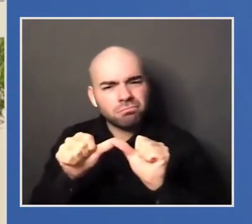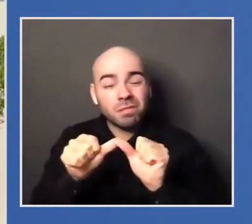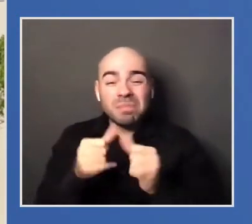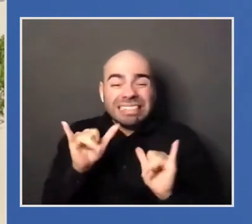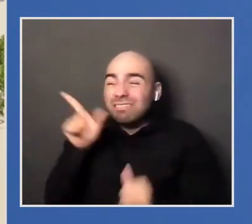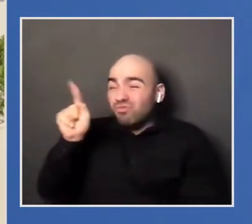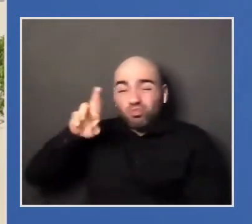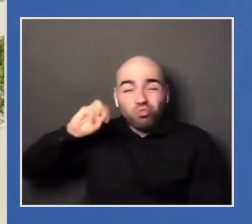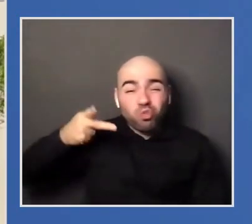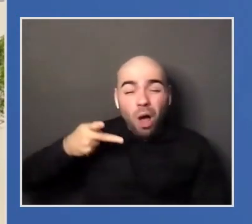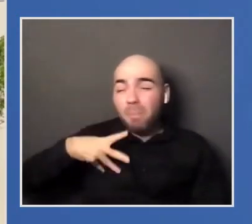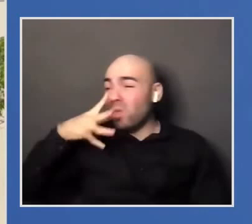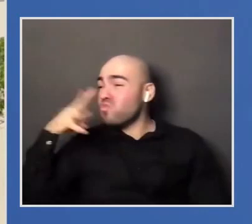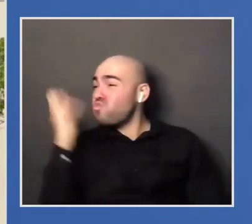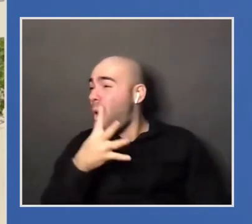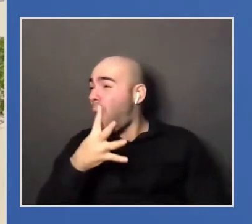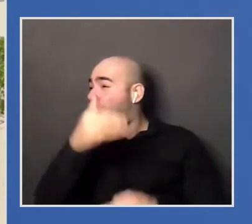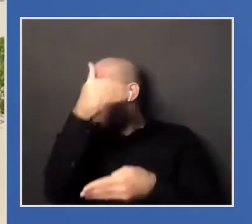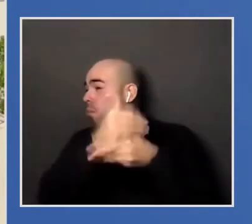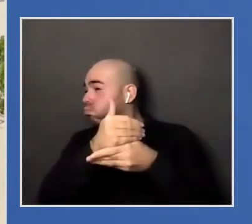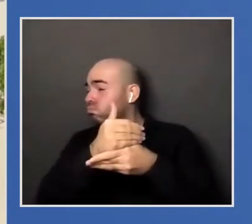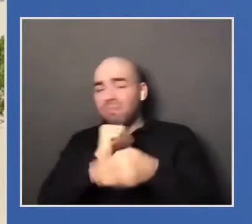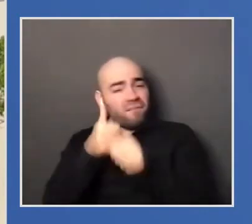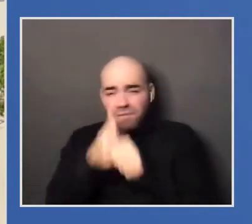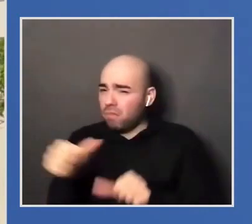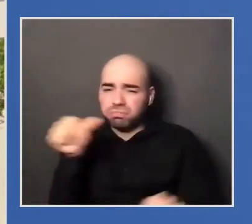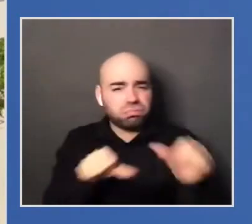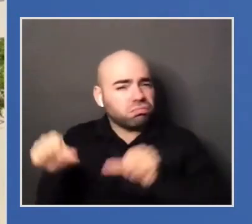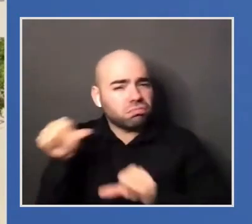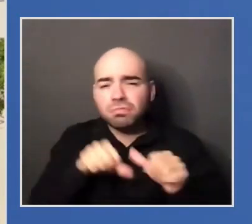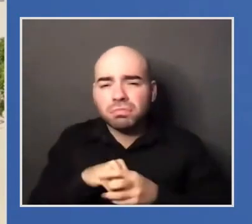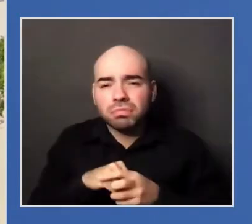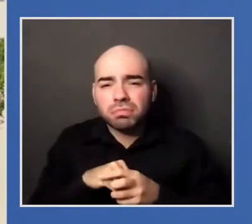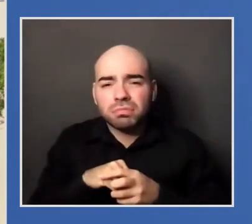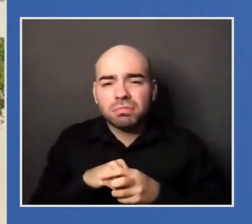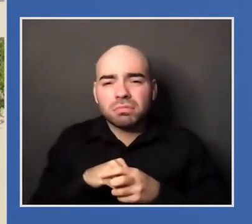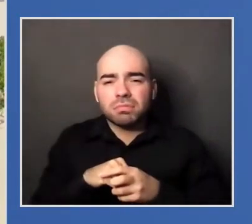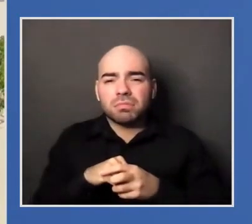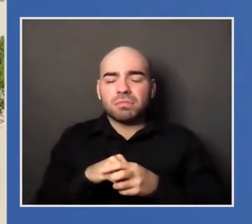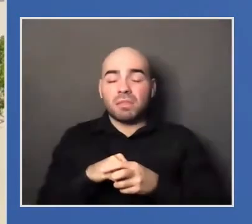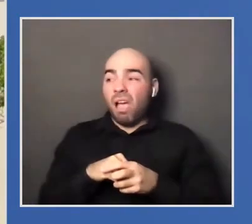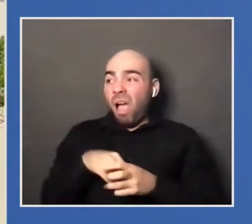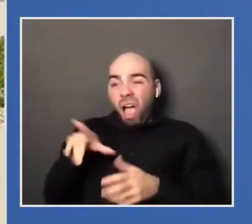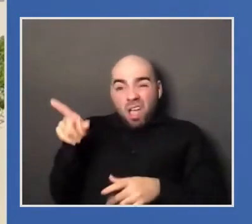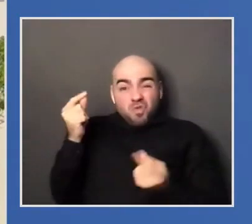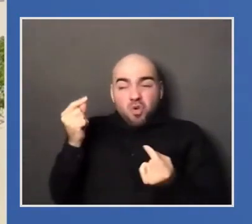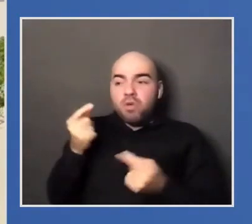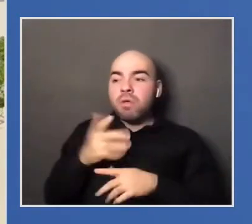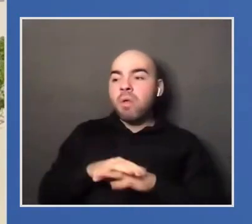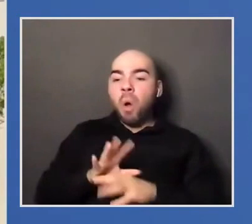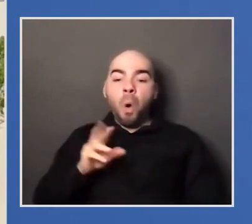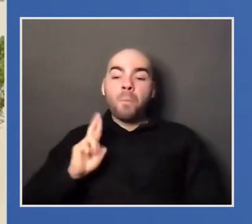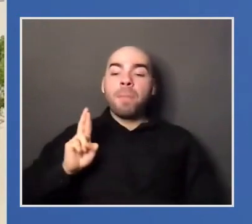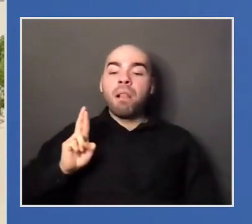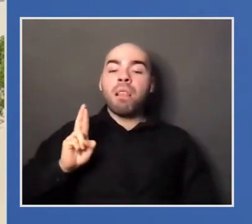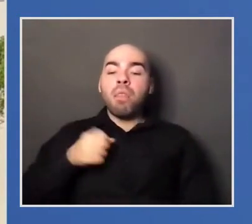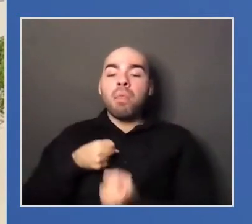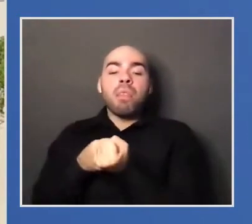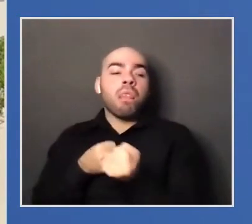PERSON THROUGH NOVEMBER FIRST.